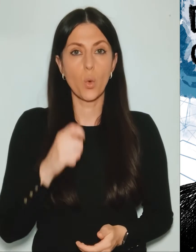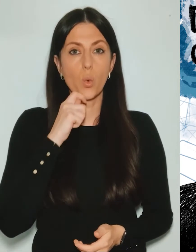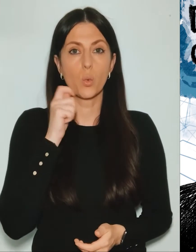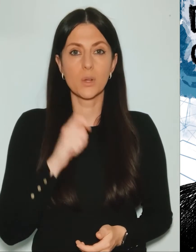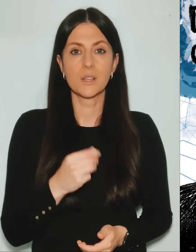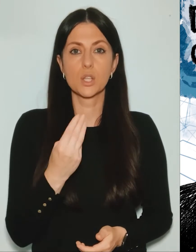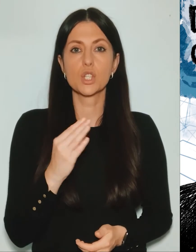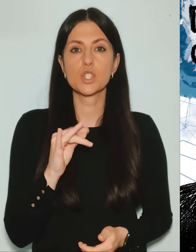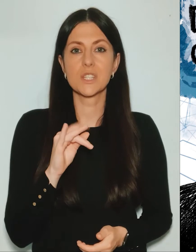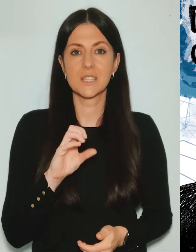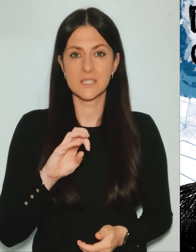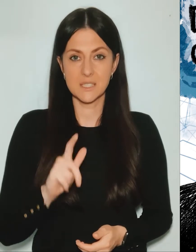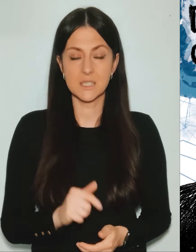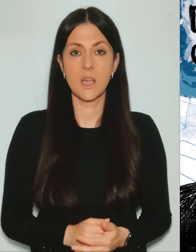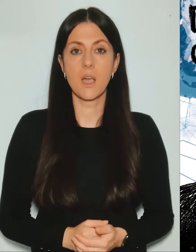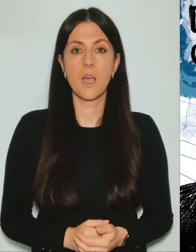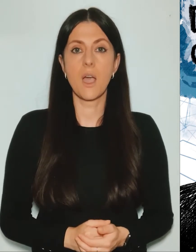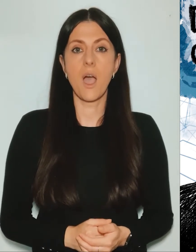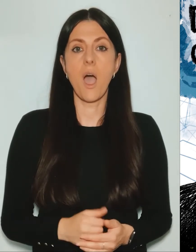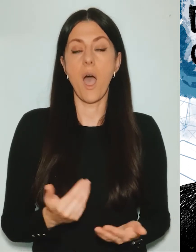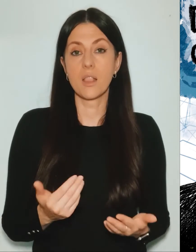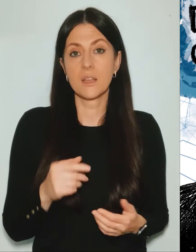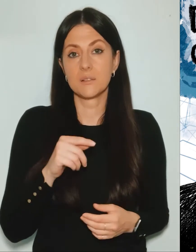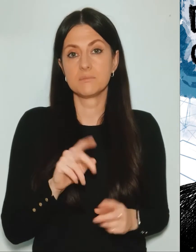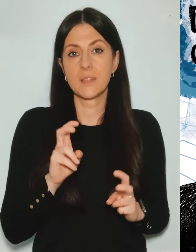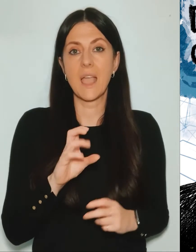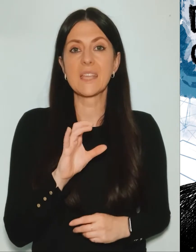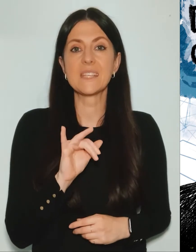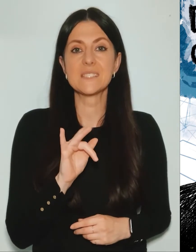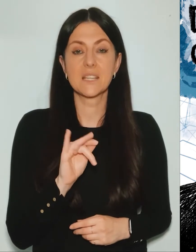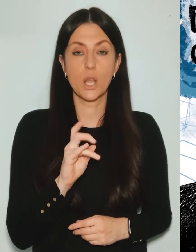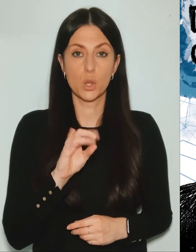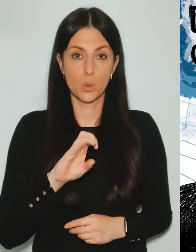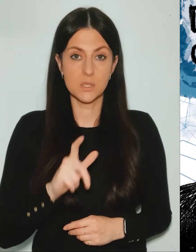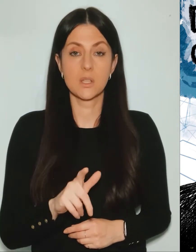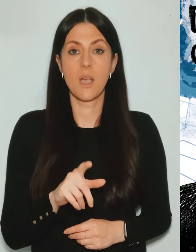but they are called "Sincerity" (in russian), they fed us, and we went further to Berdyansk.